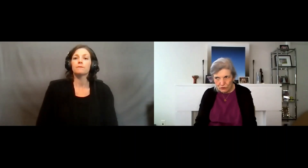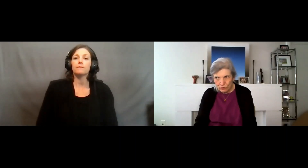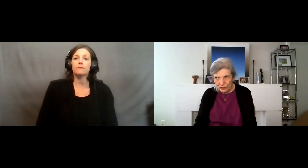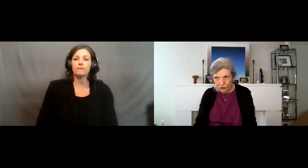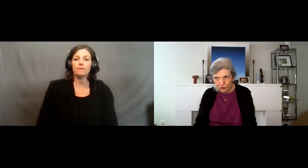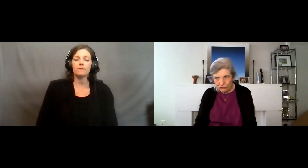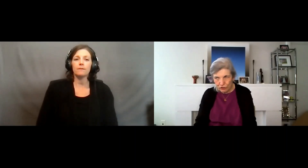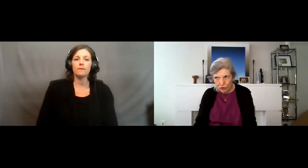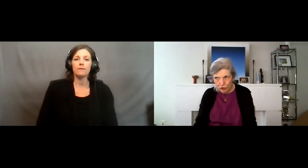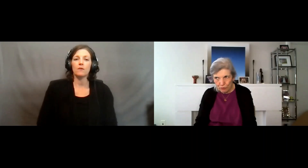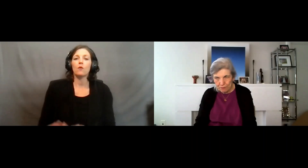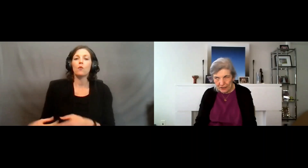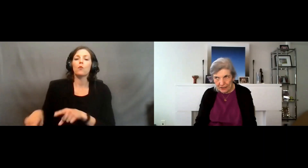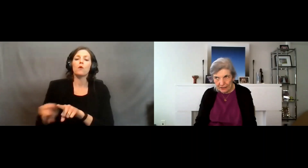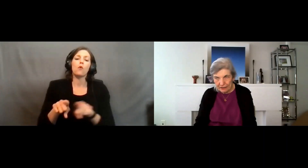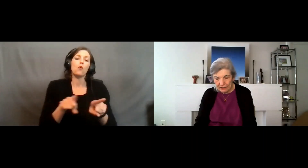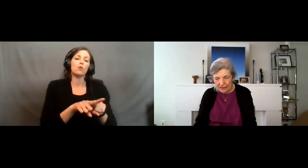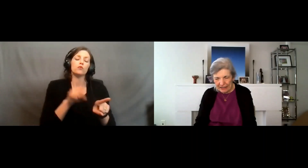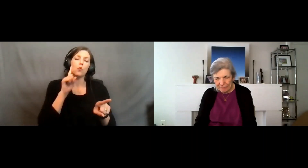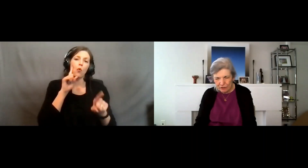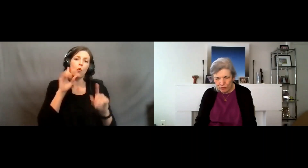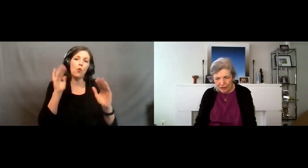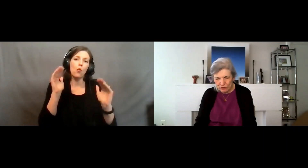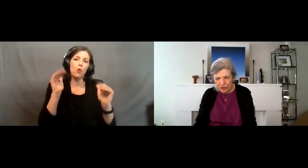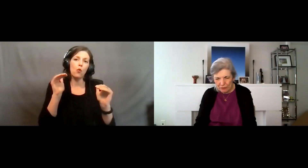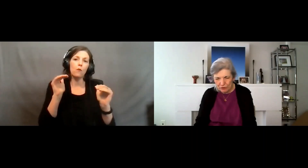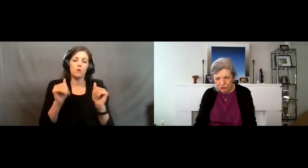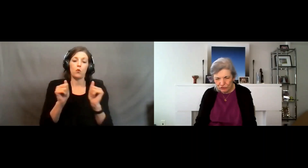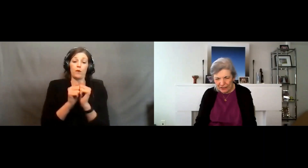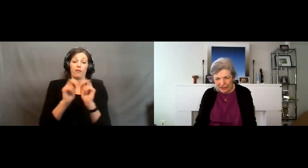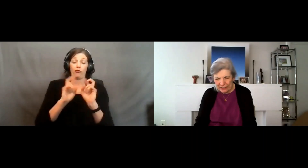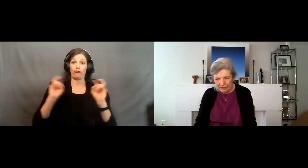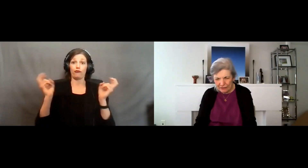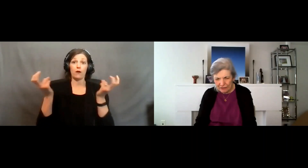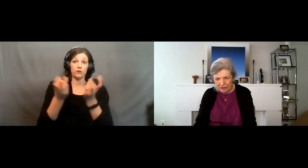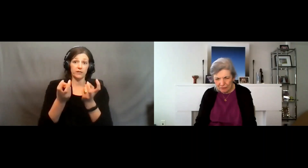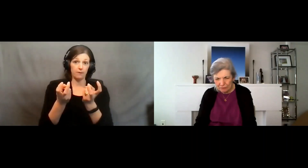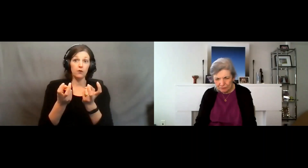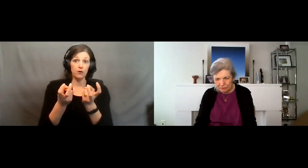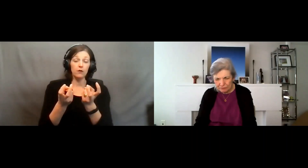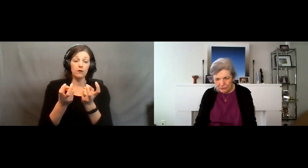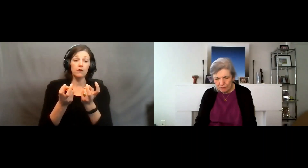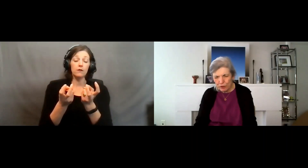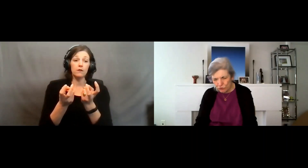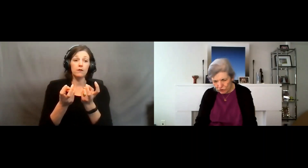We also hope by having roundtables 13:42:12 and posters